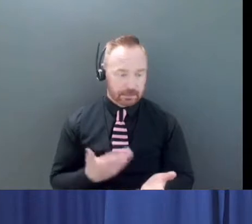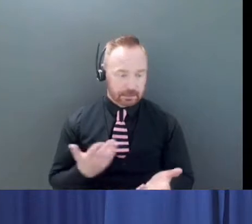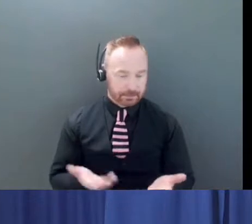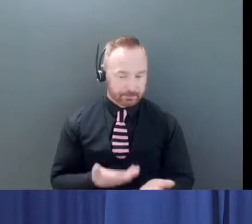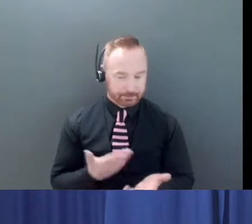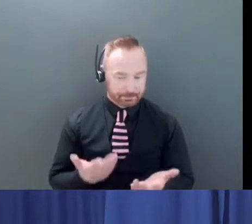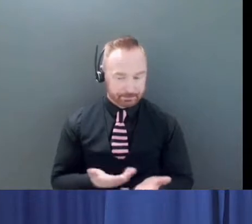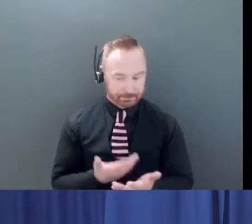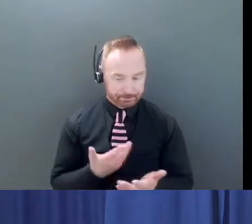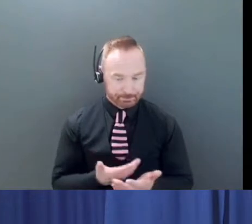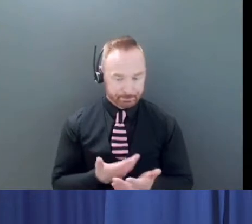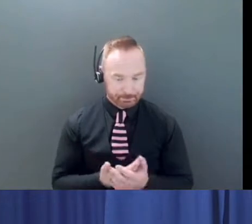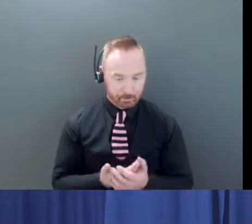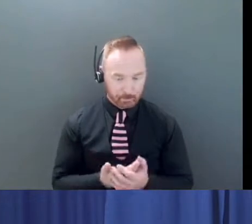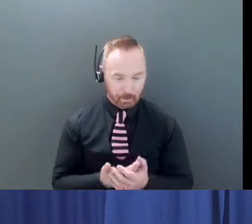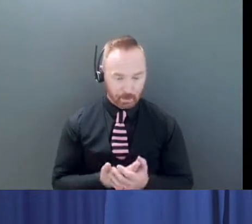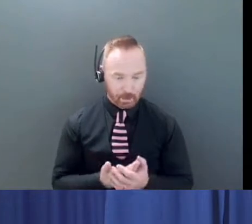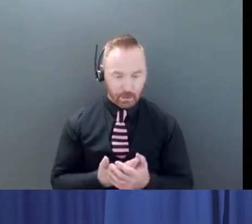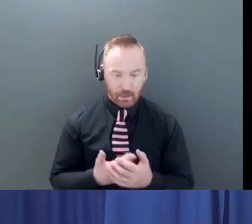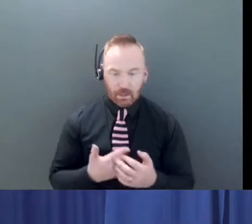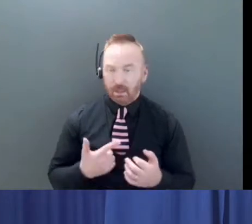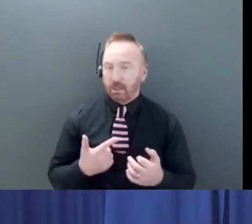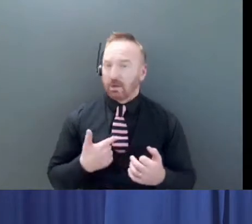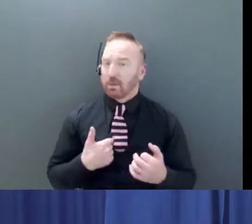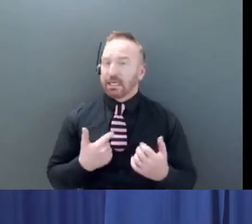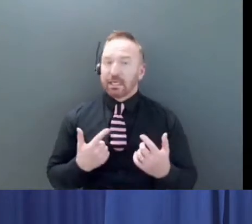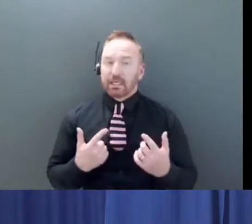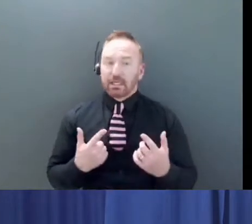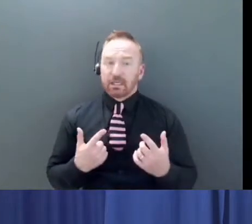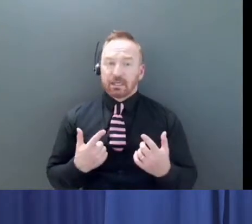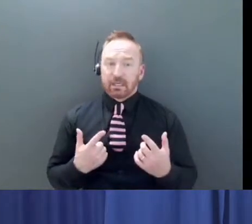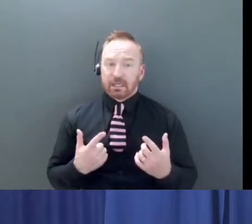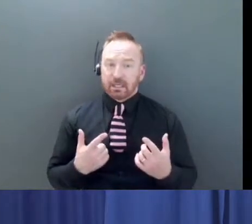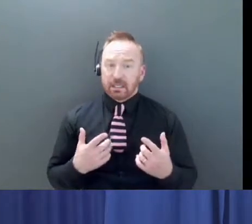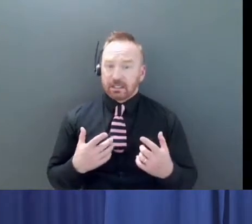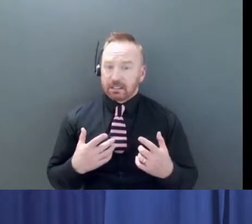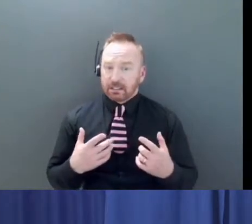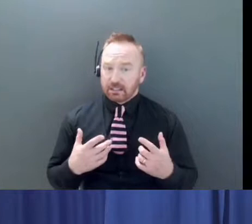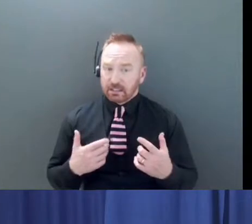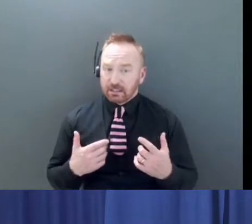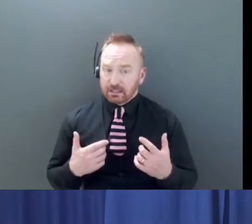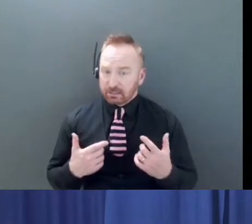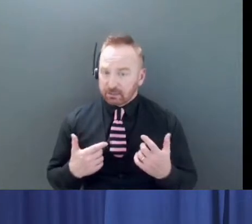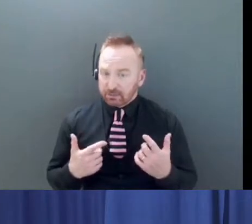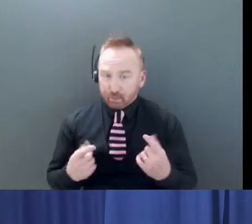set up an expectation that we do everything possible to prevent